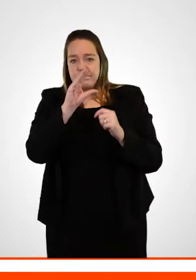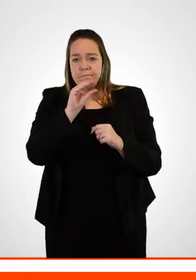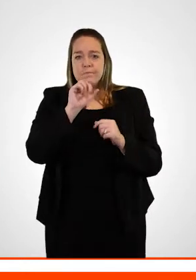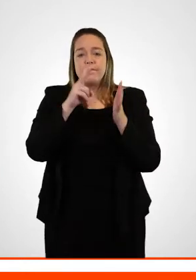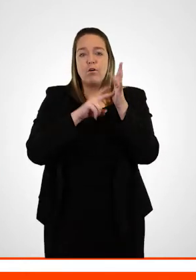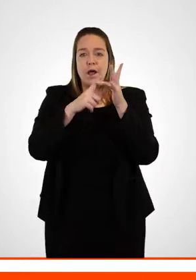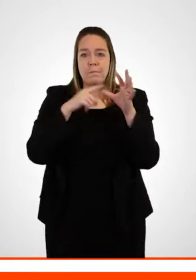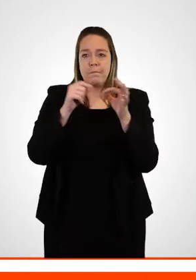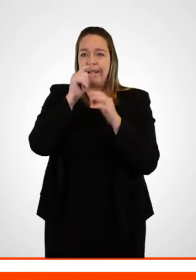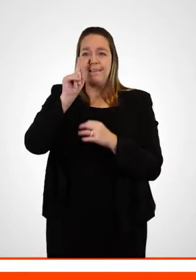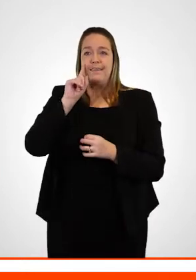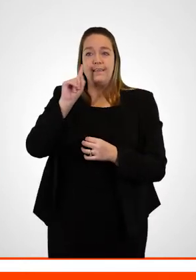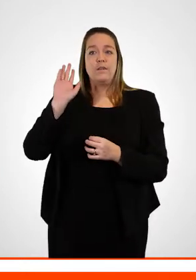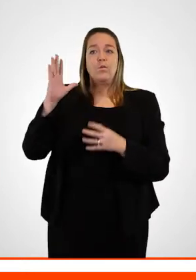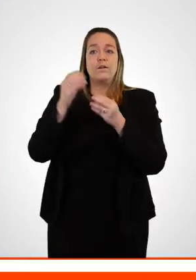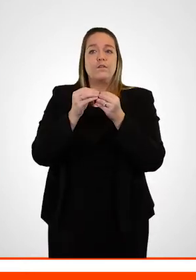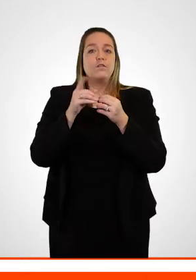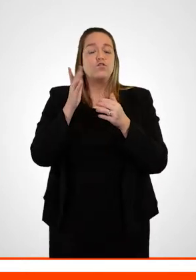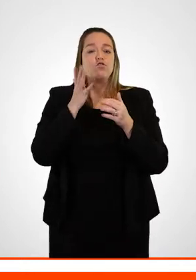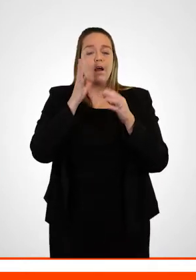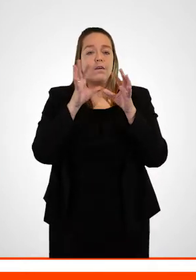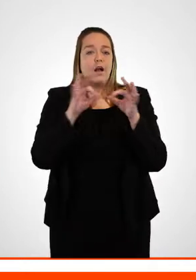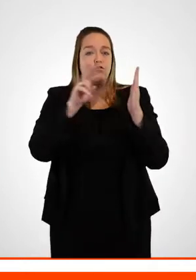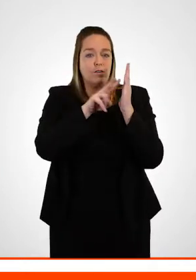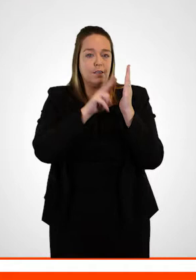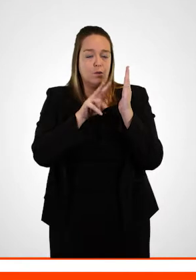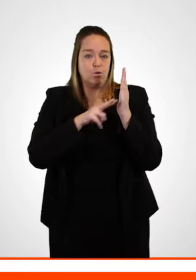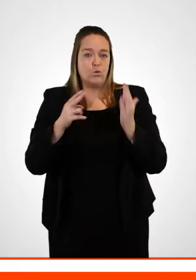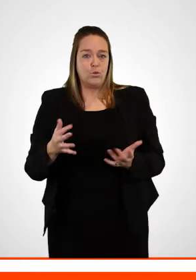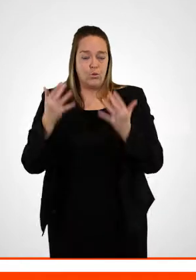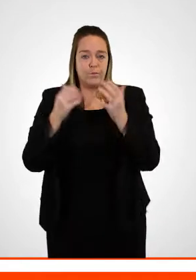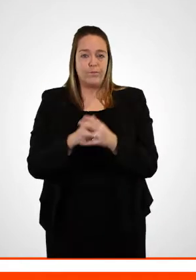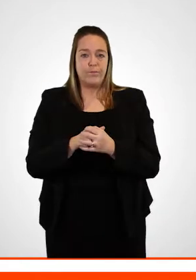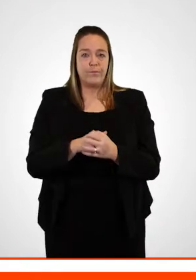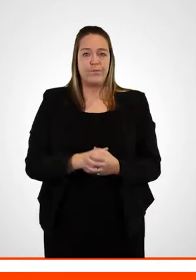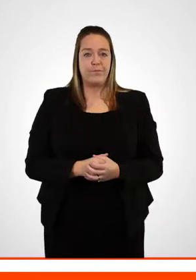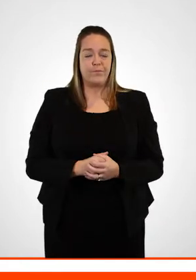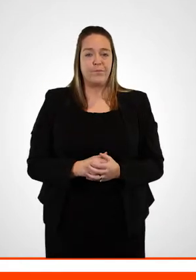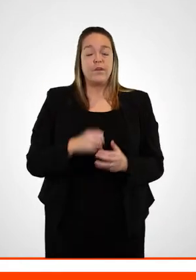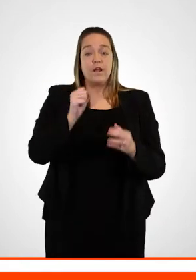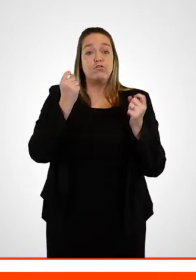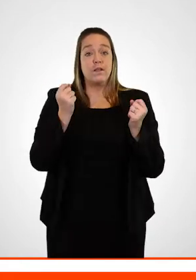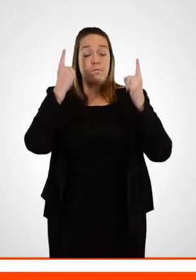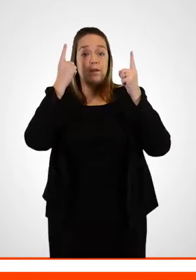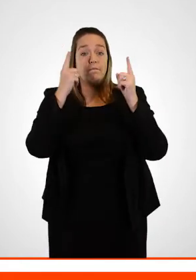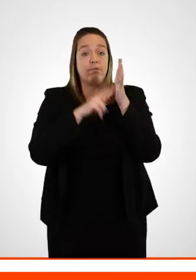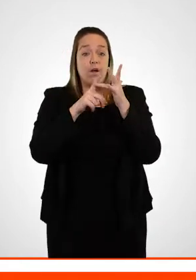compared with the Gray Silent Reading scores. So receptive vocabulary, and we know that the Peabody is a highly predictive measure